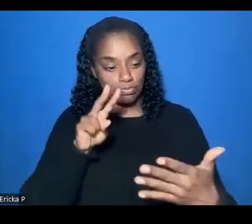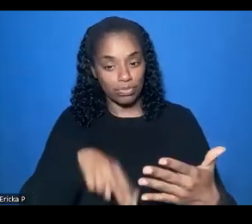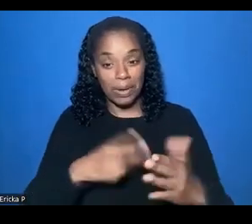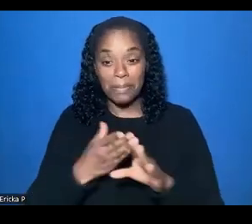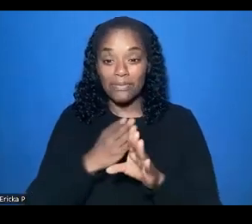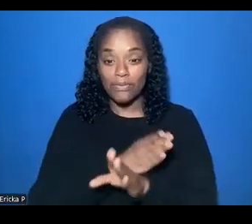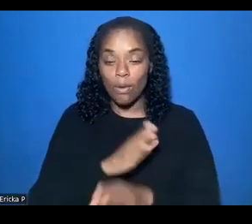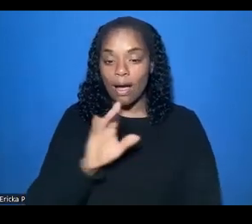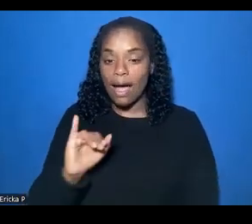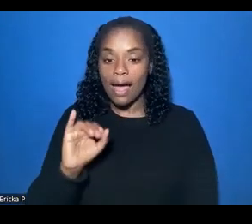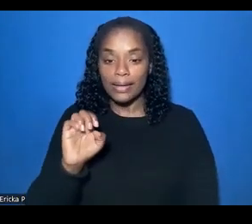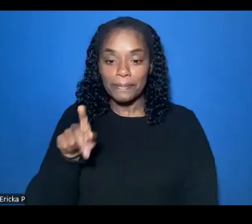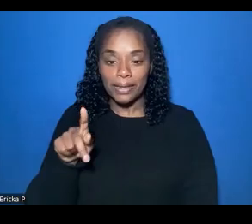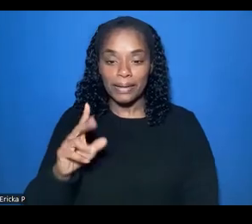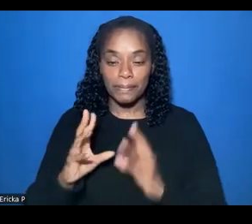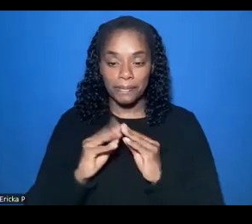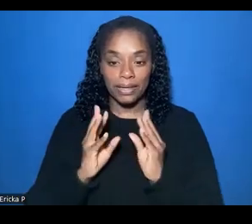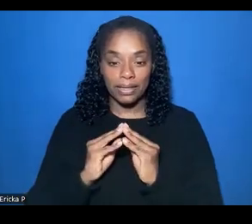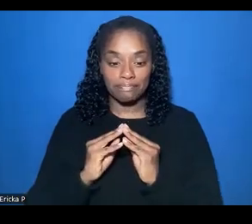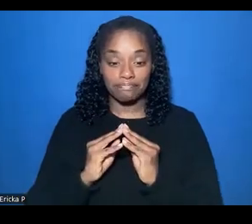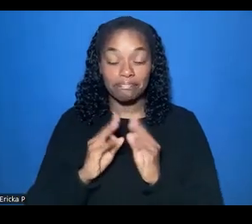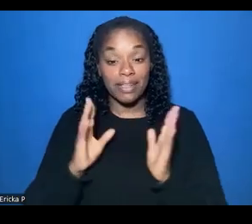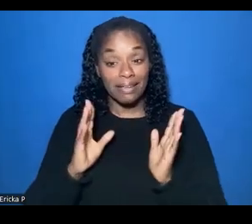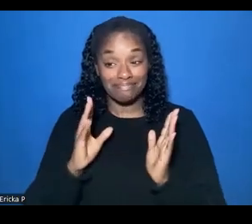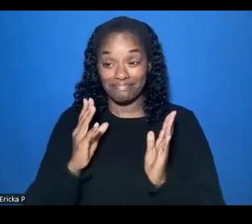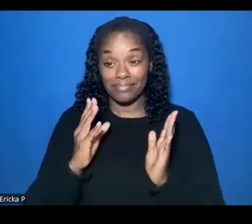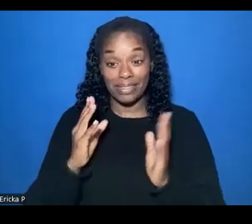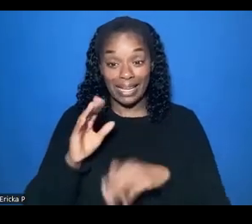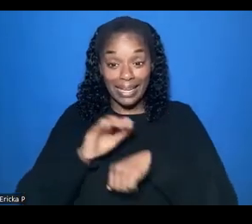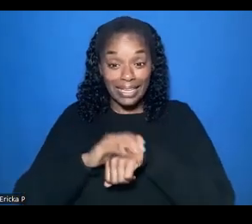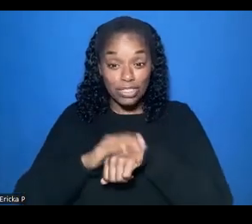And also if English isn't your first language, you have the right